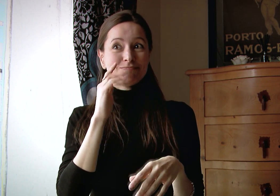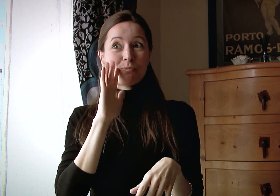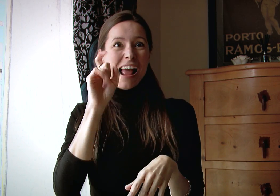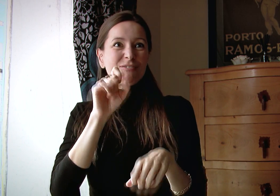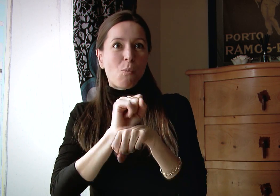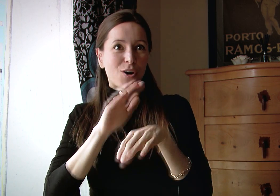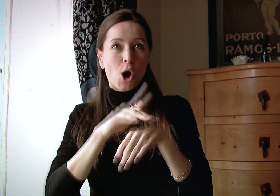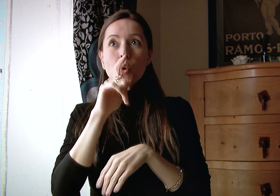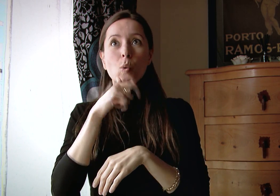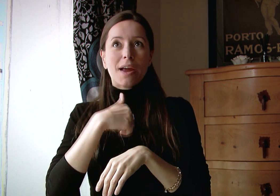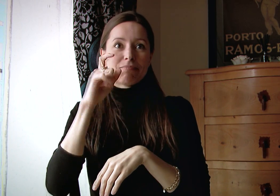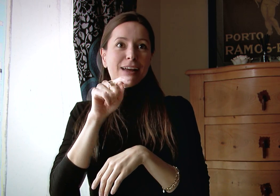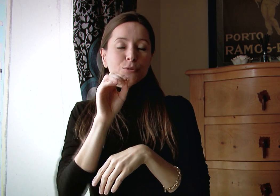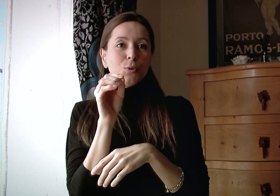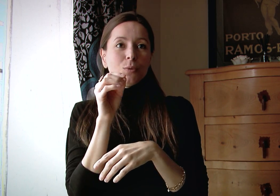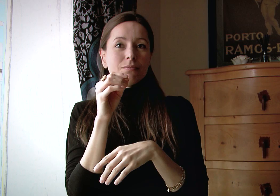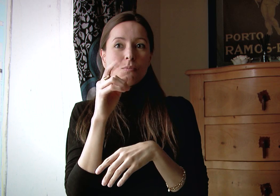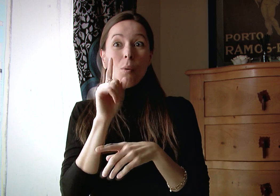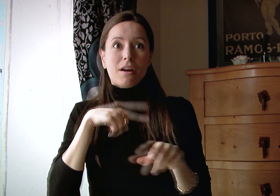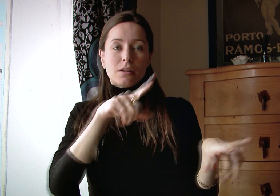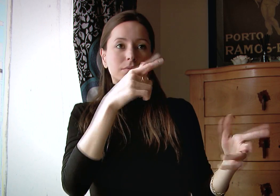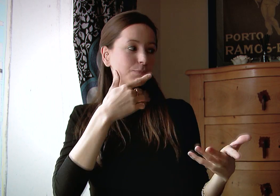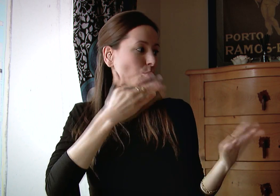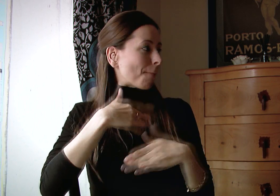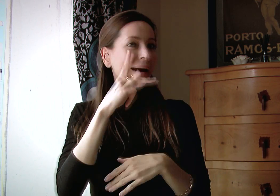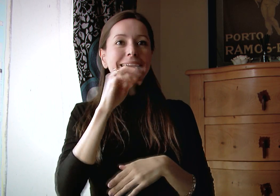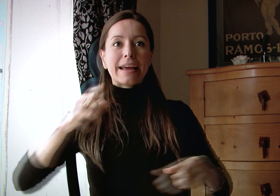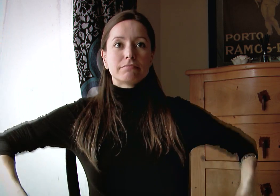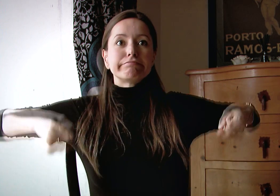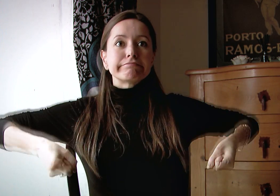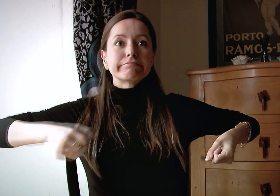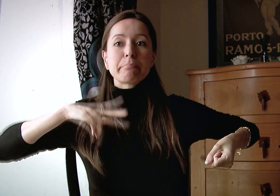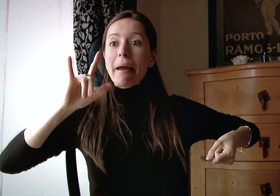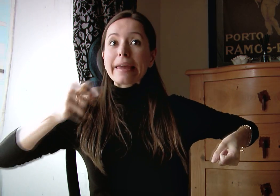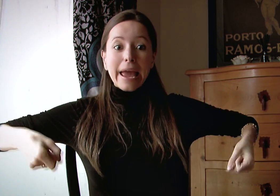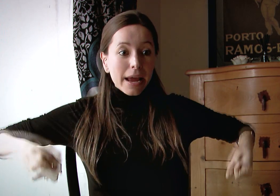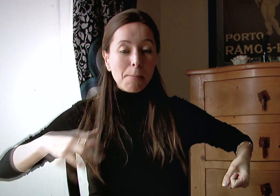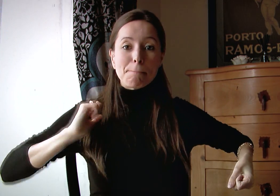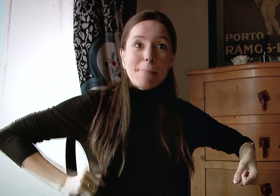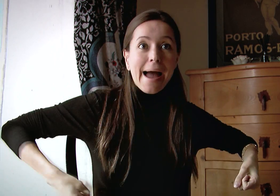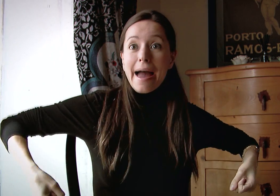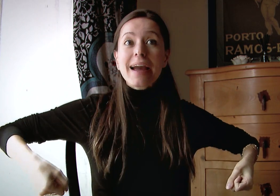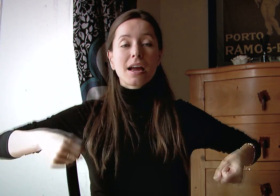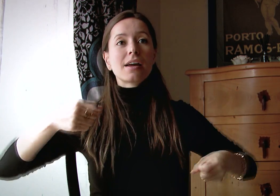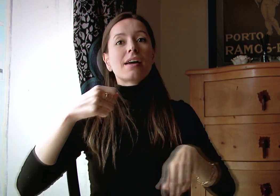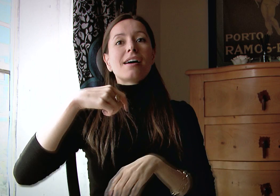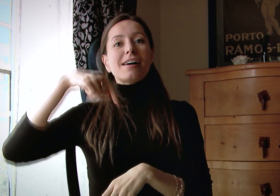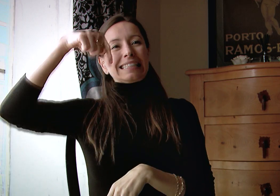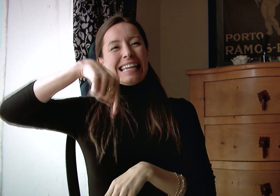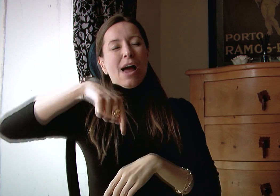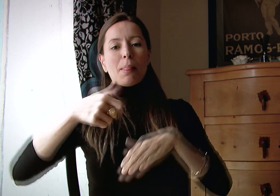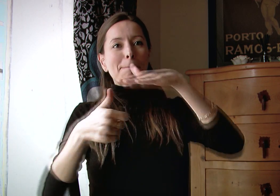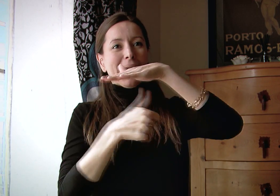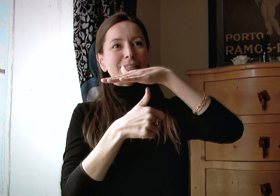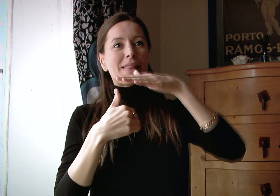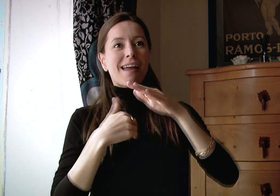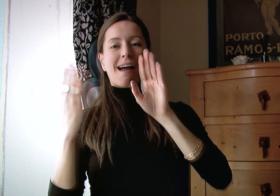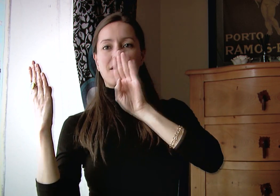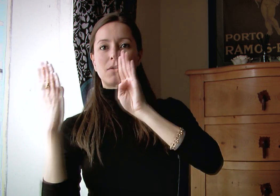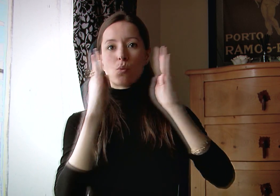work on, where I had to go. I brought my makeup kits with me to the basement. There was a long hallway with a bunch